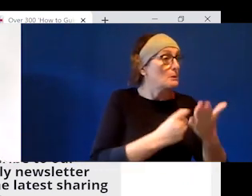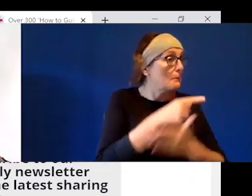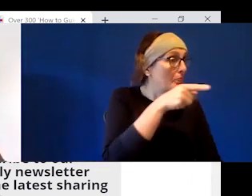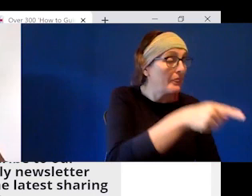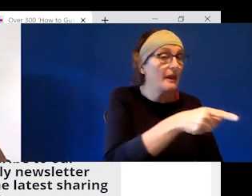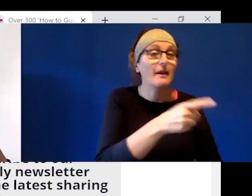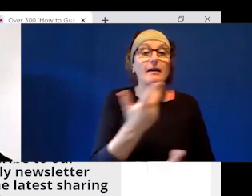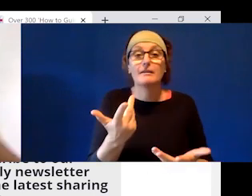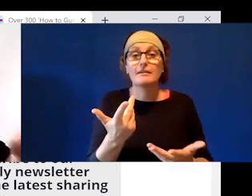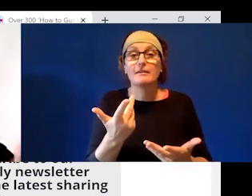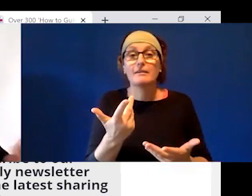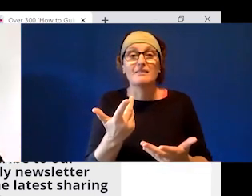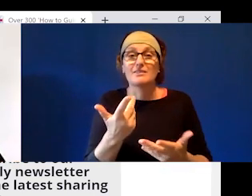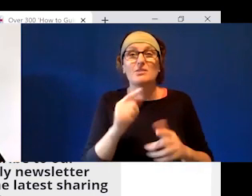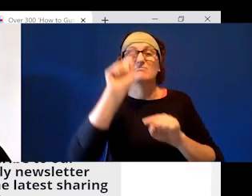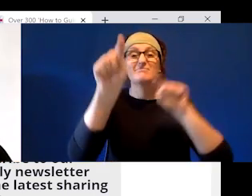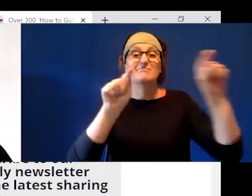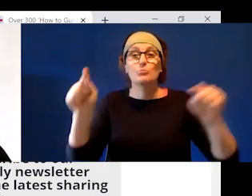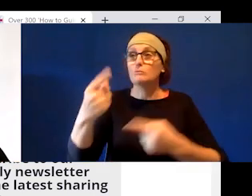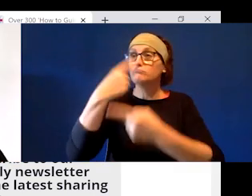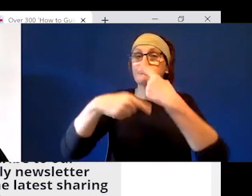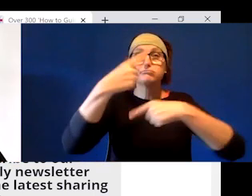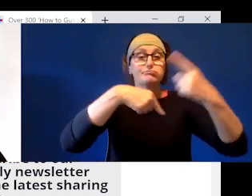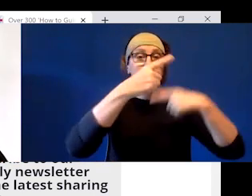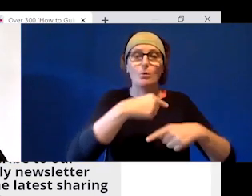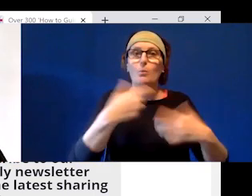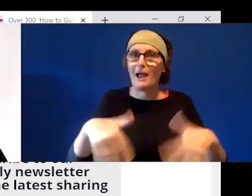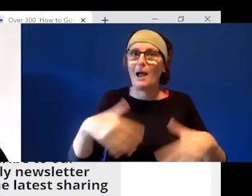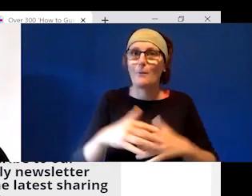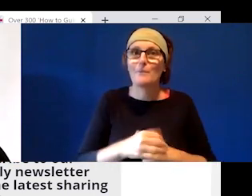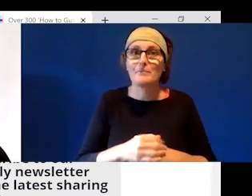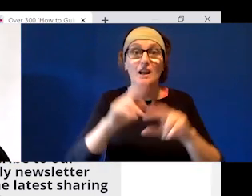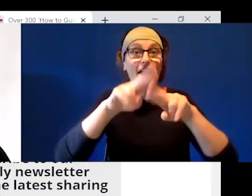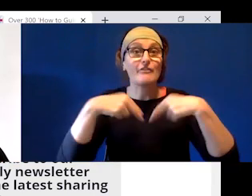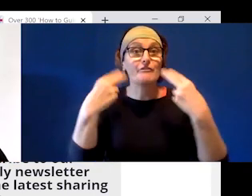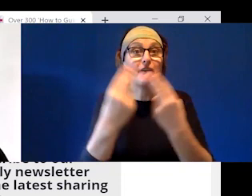Jakarta." Family stuff - how to create a walking school bus -